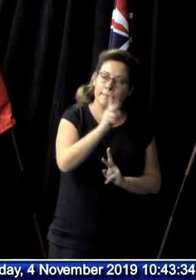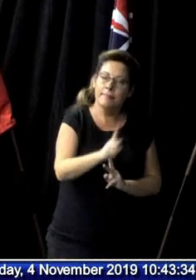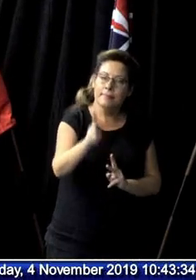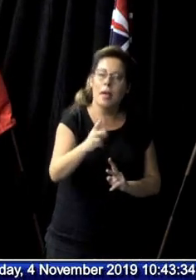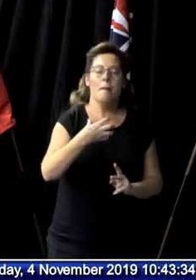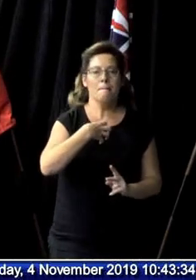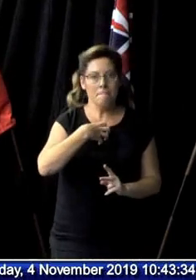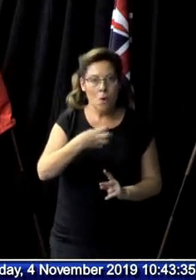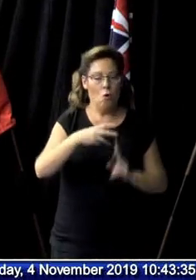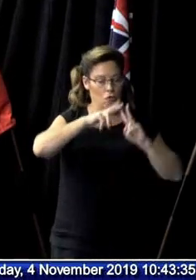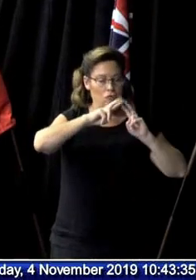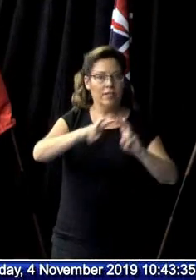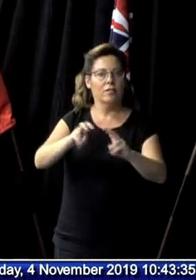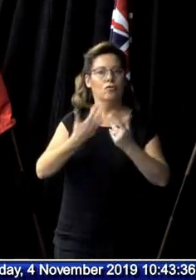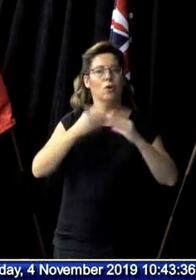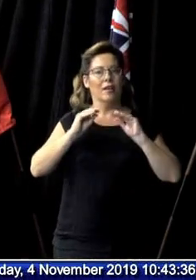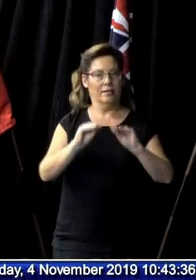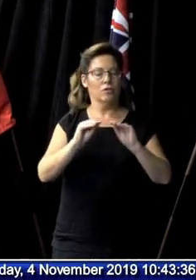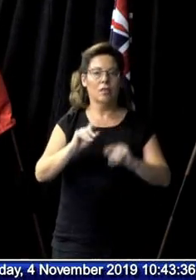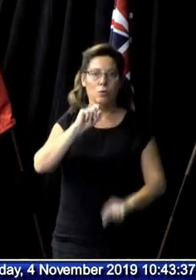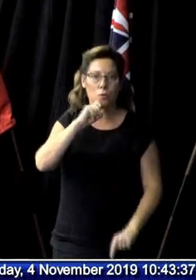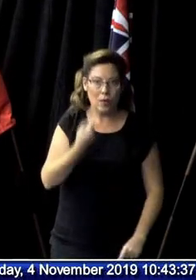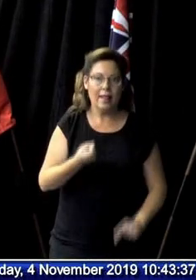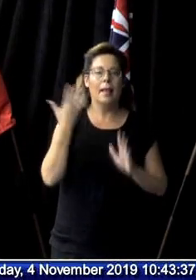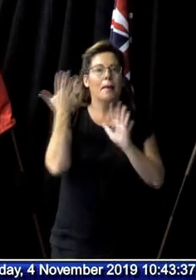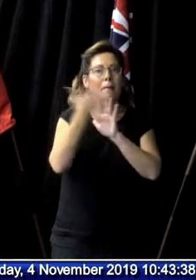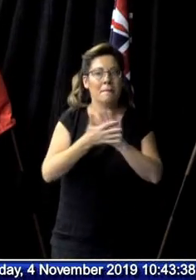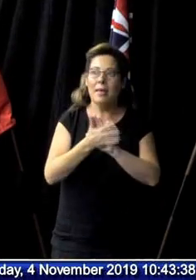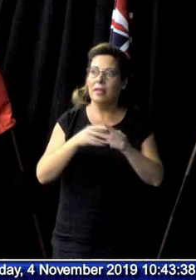their experiences from doing so, and doing so with appropriate support.